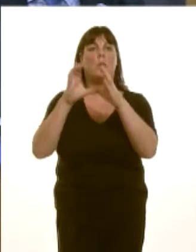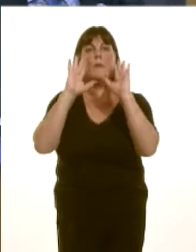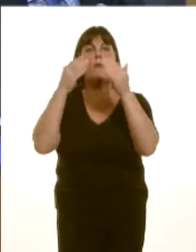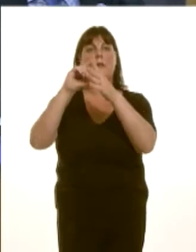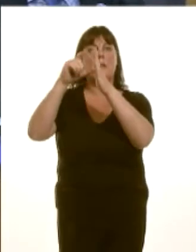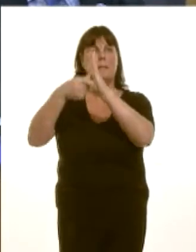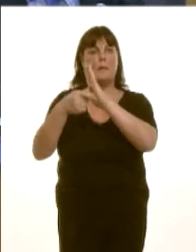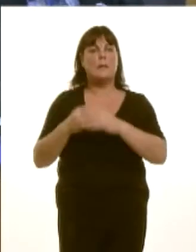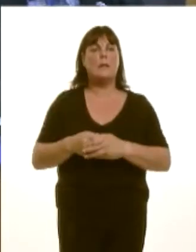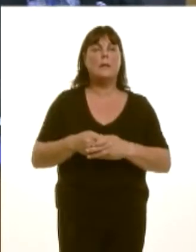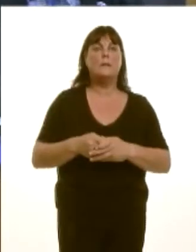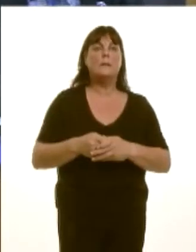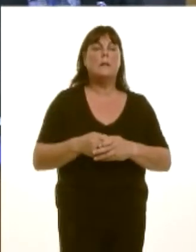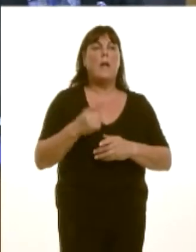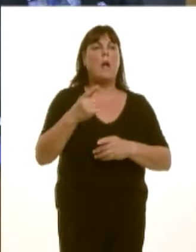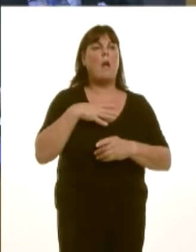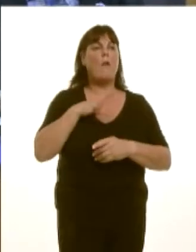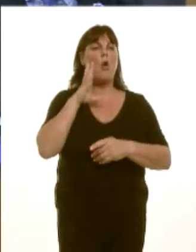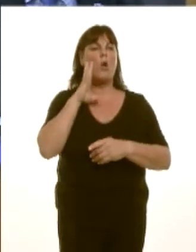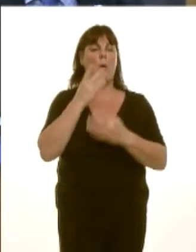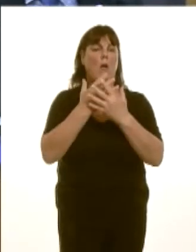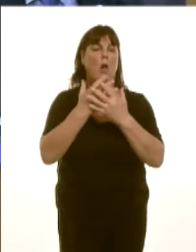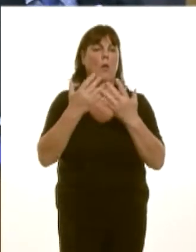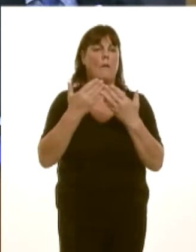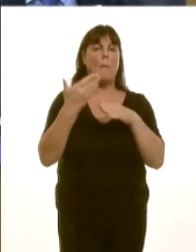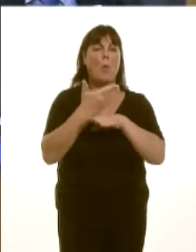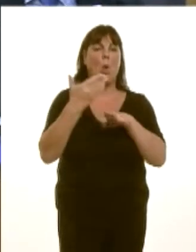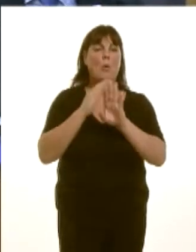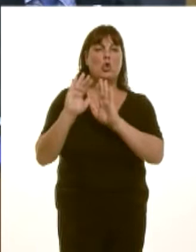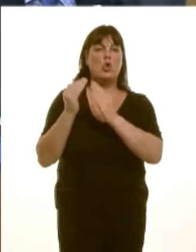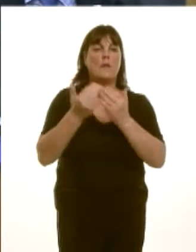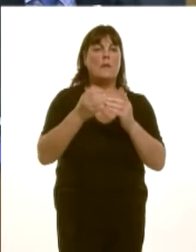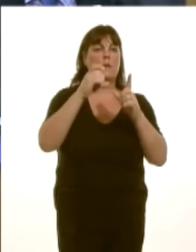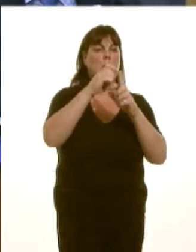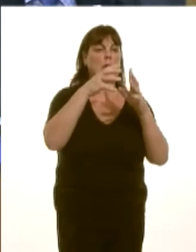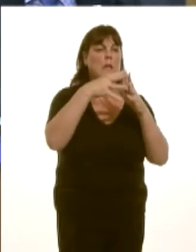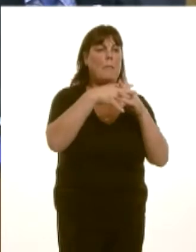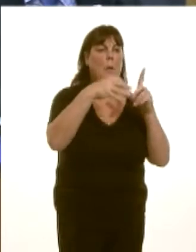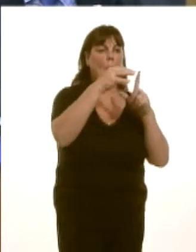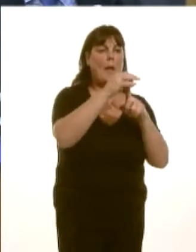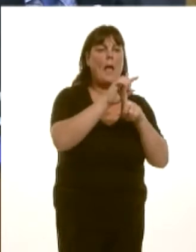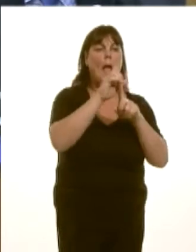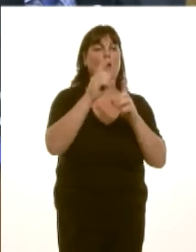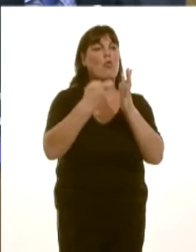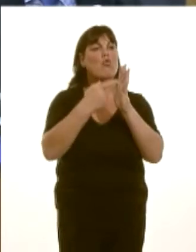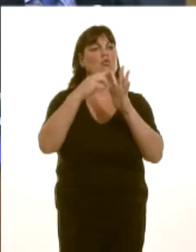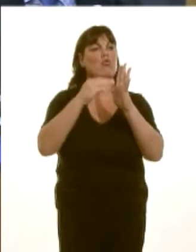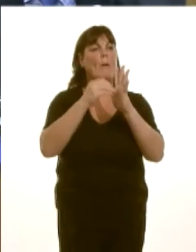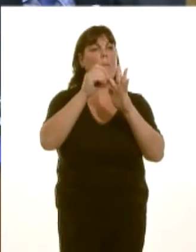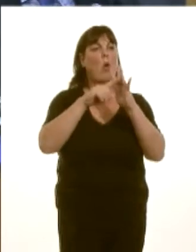We also heard about a wide range of employment services from both the Department for Work and Pensions and Remploy in Wales.